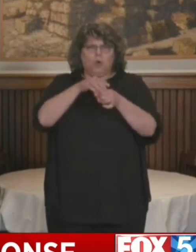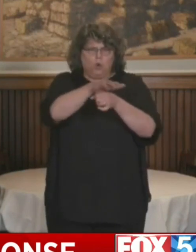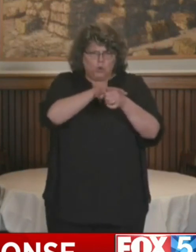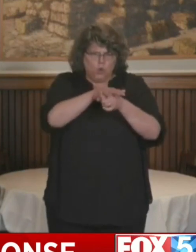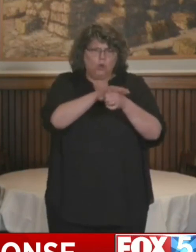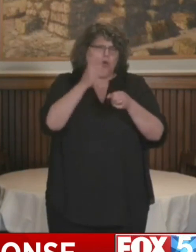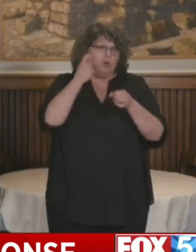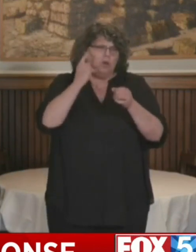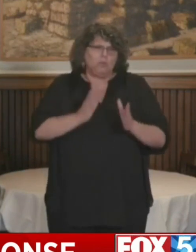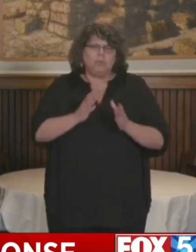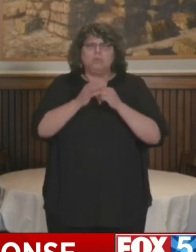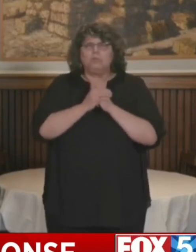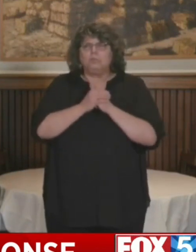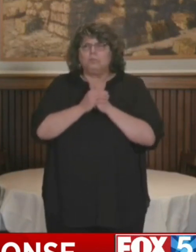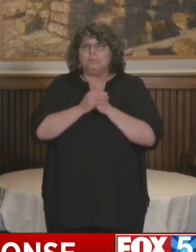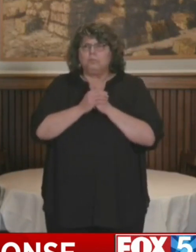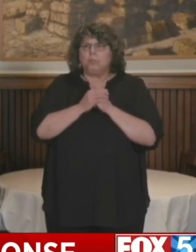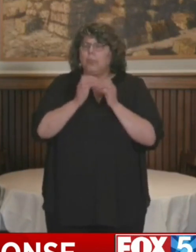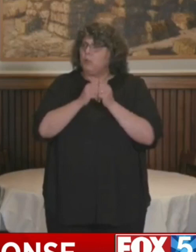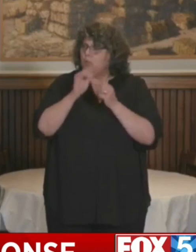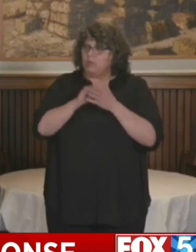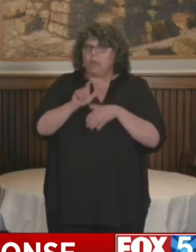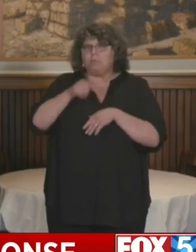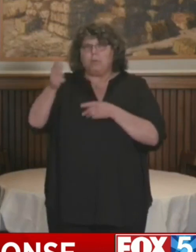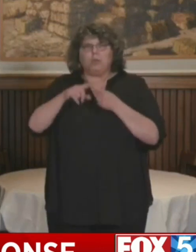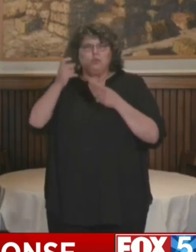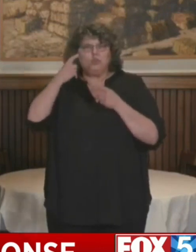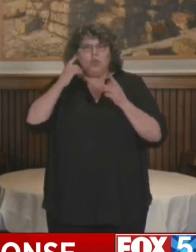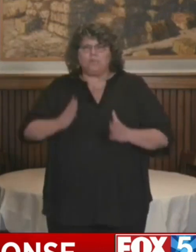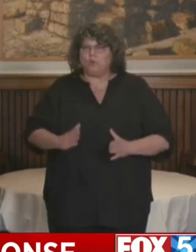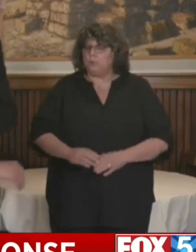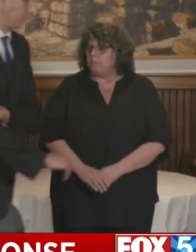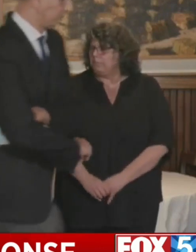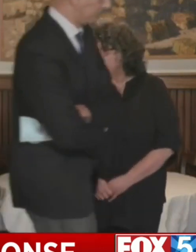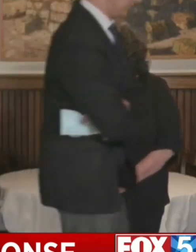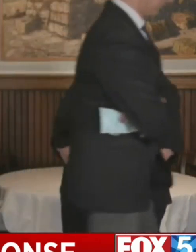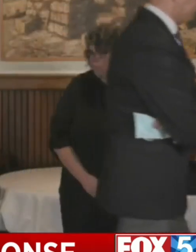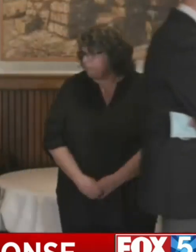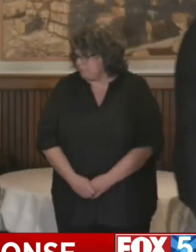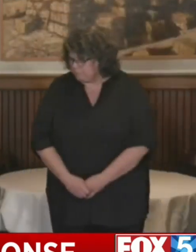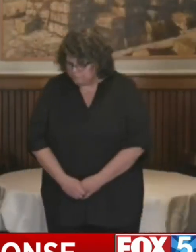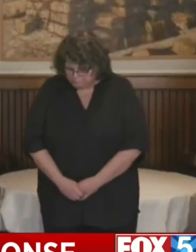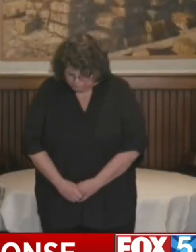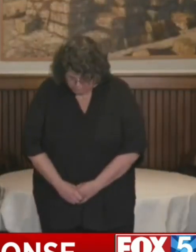ORDERS OR OTHER MODIFICATIONS THAT WE WILL BE ABLE TO DO THAT IN STRONG PARTNERSHIP WITH OUR LOCAL PARTNERS AND LOCAL LEADERS. SO WITH THAT